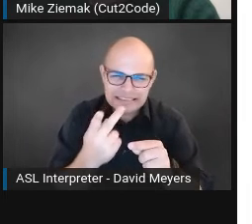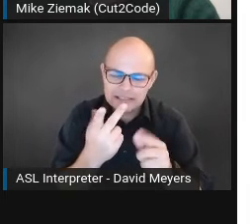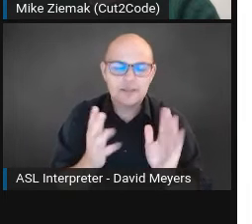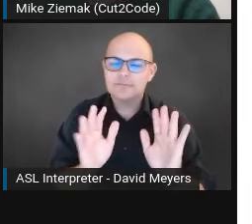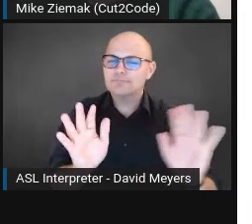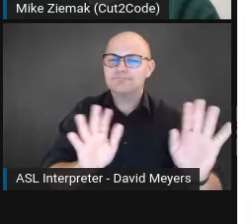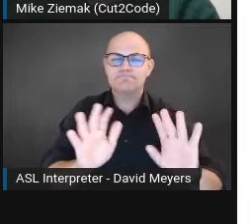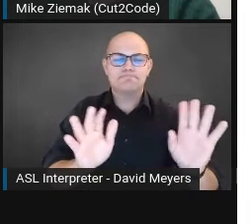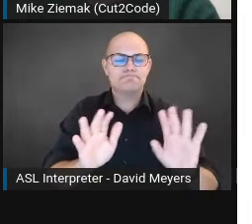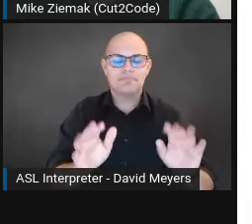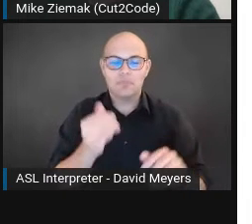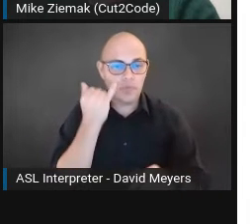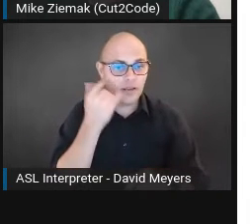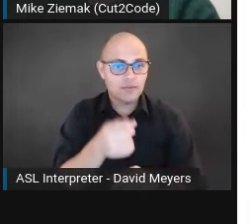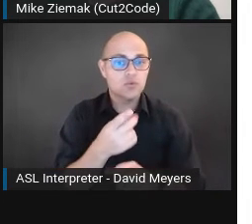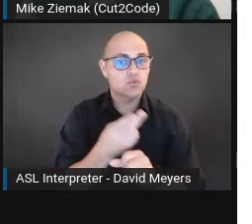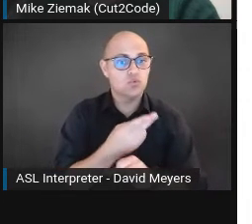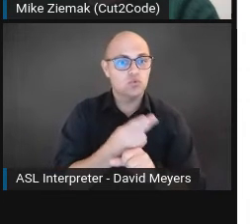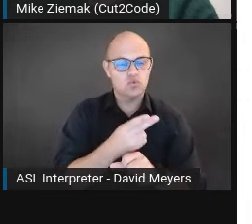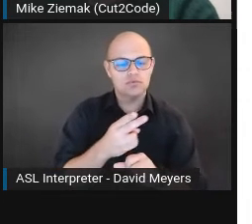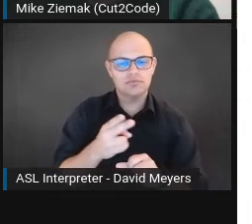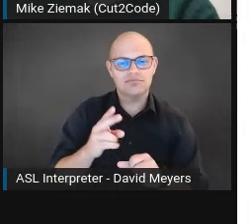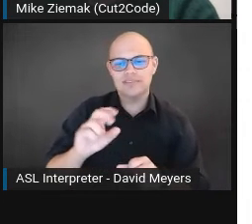If you go to any of the site checkers like Siteimprove,